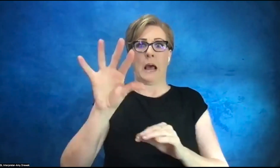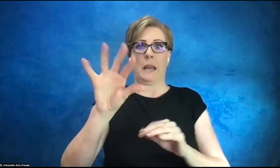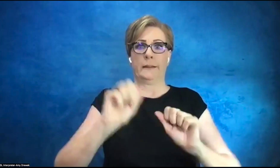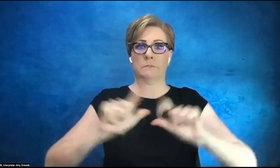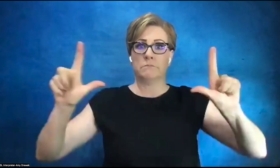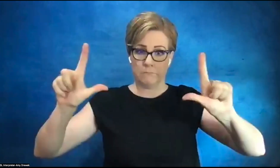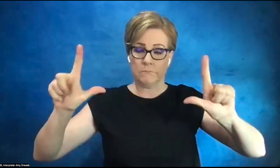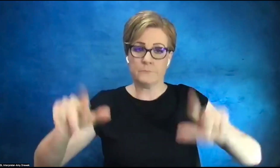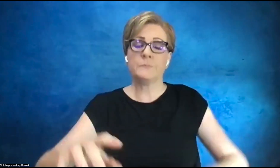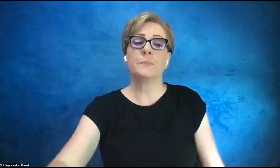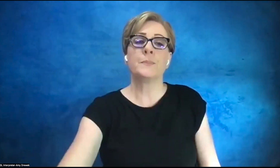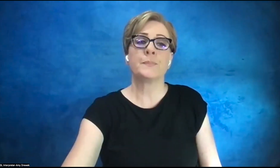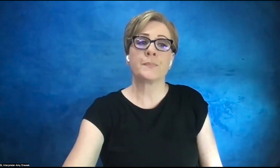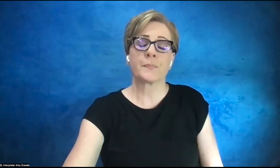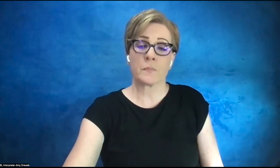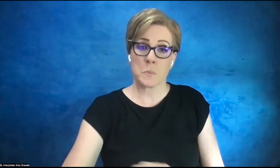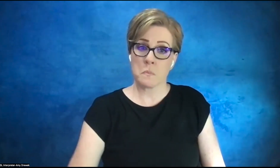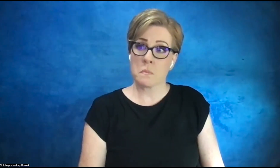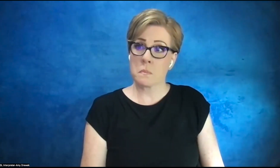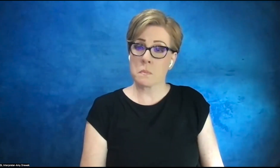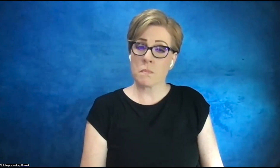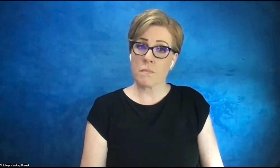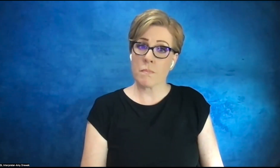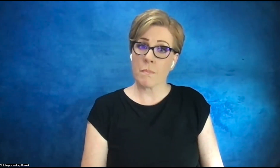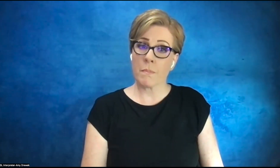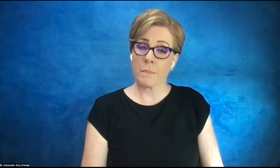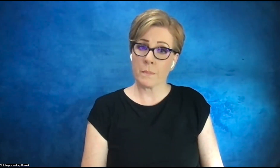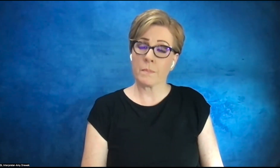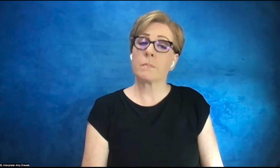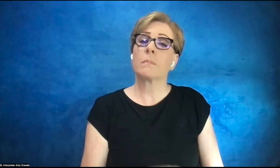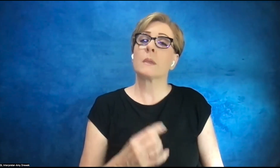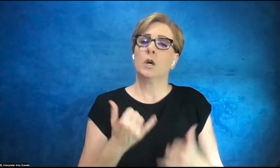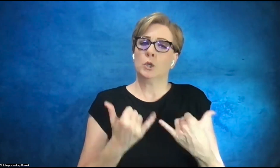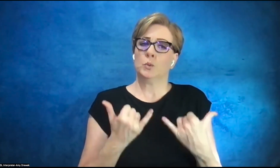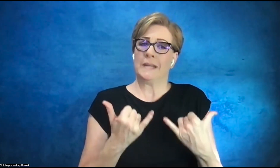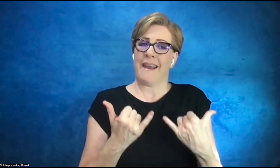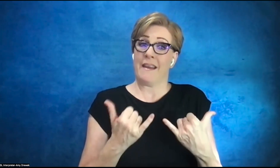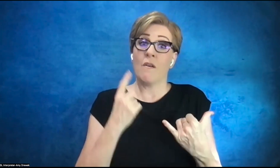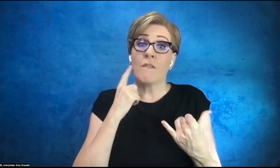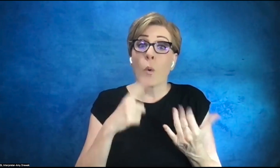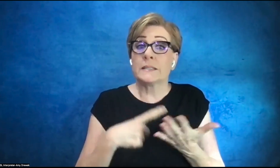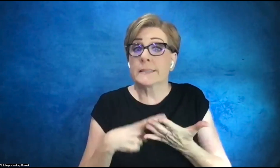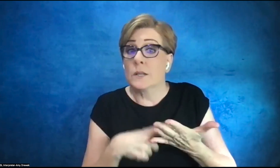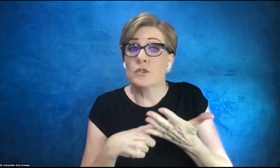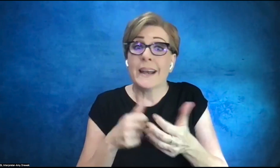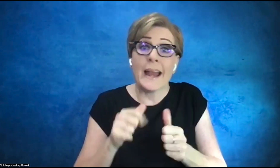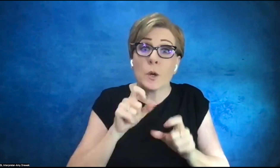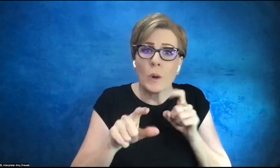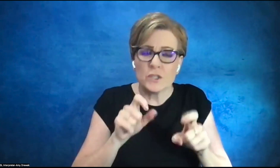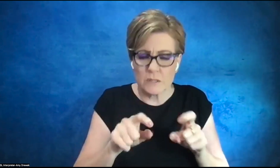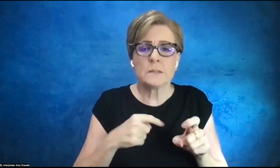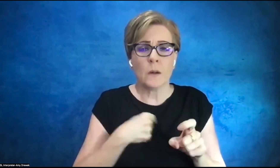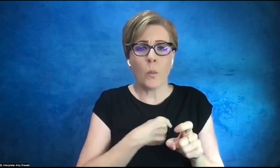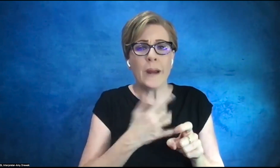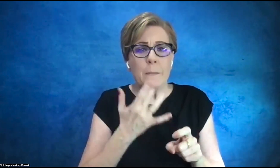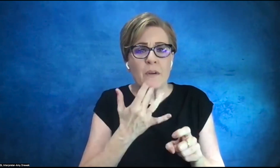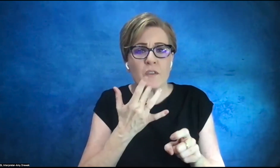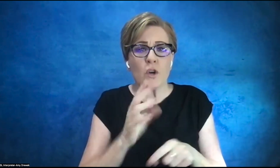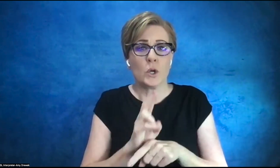going to use primarily the raise hand feature if you have a question. I see a hand now. So tech